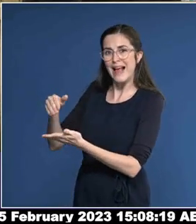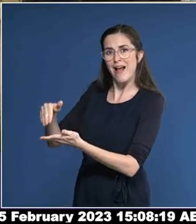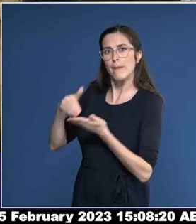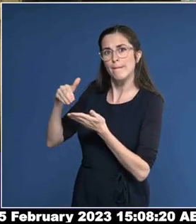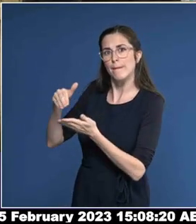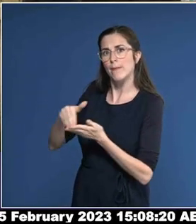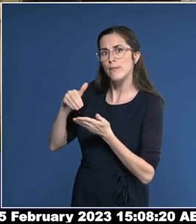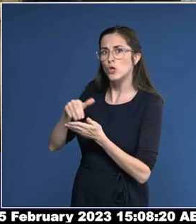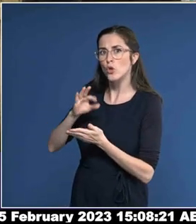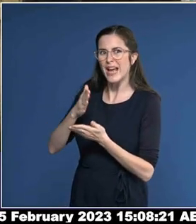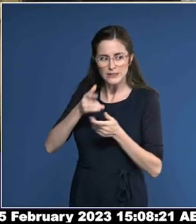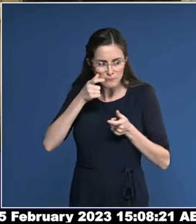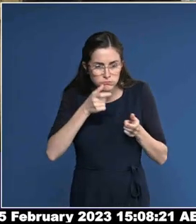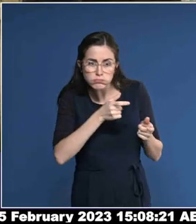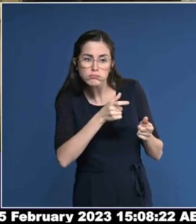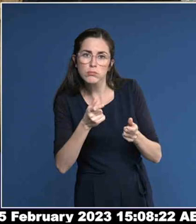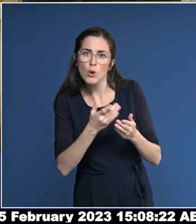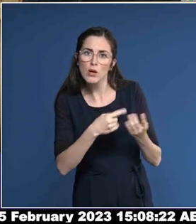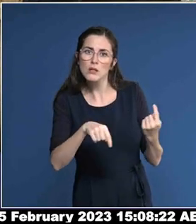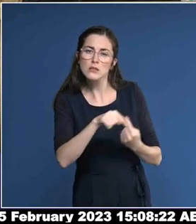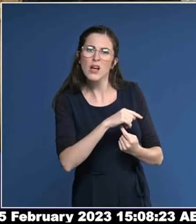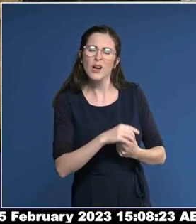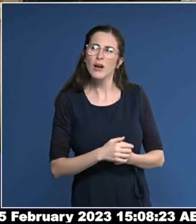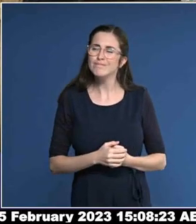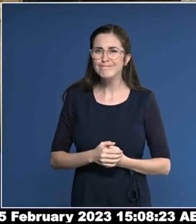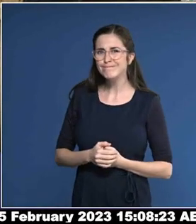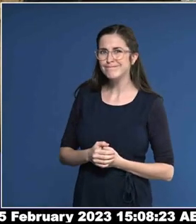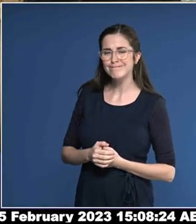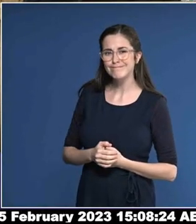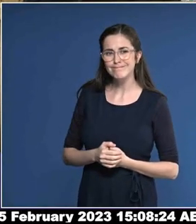They are not necessarily mutually inconsistent objectives, are they?